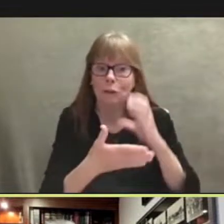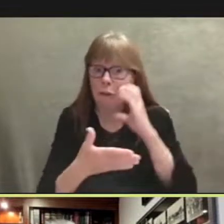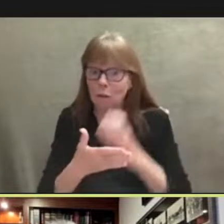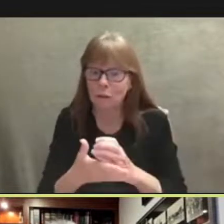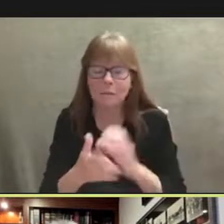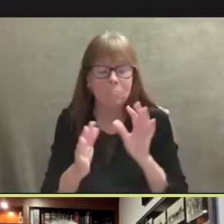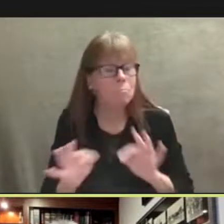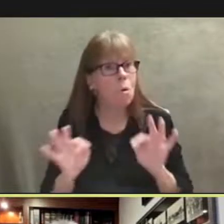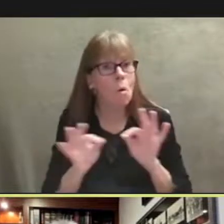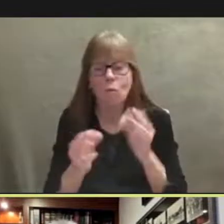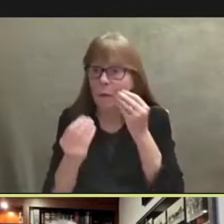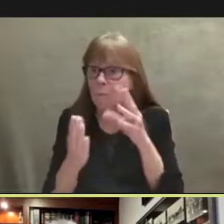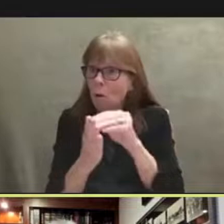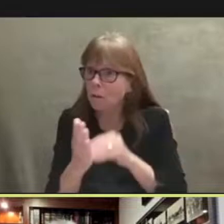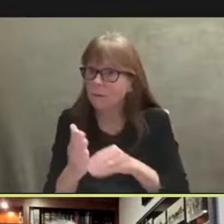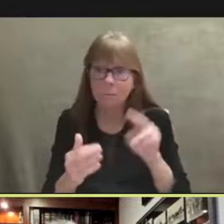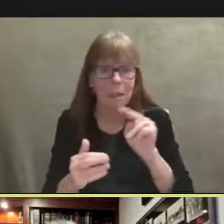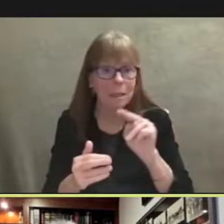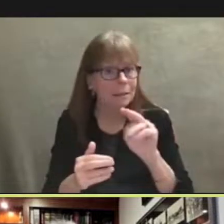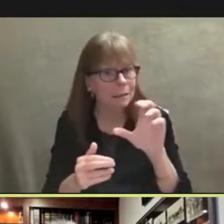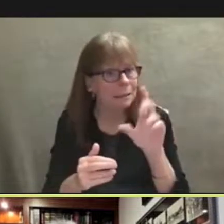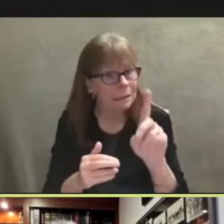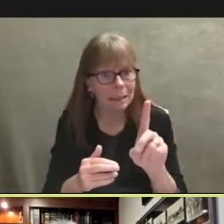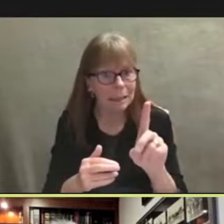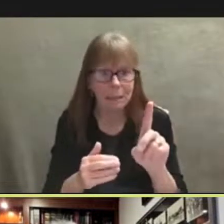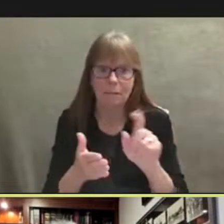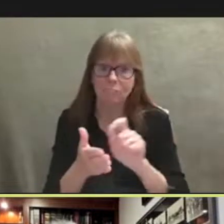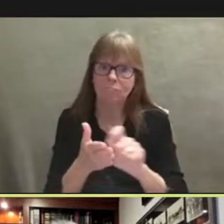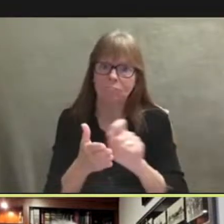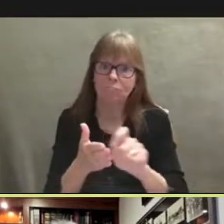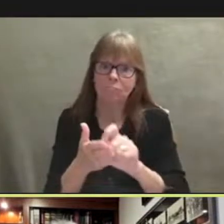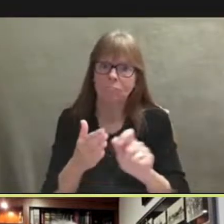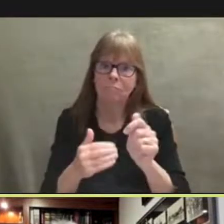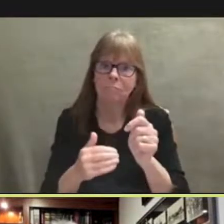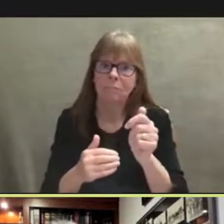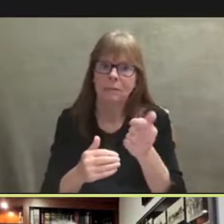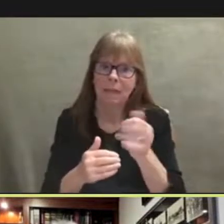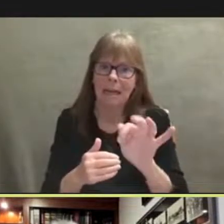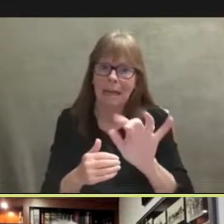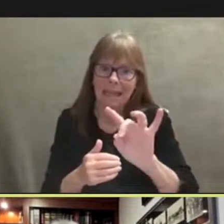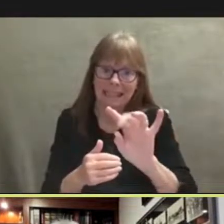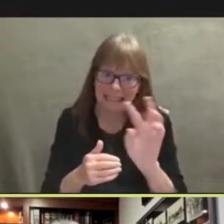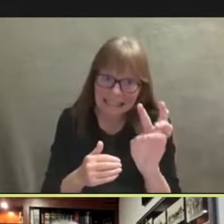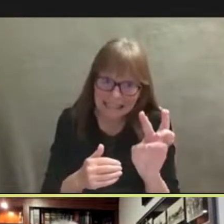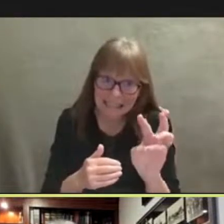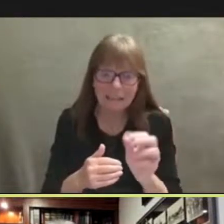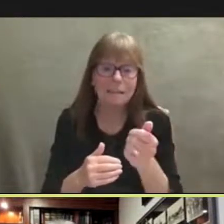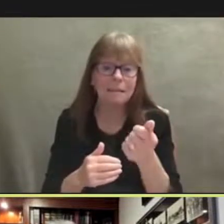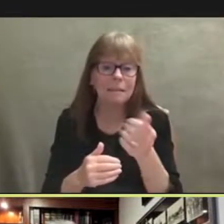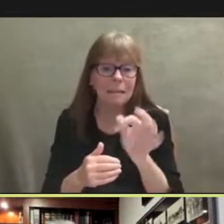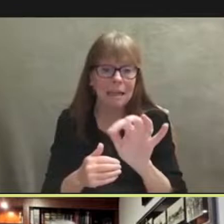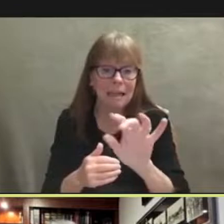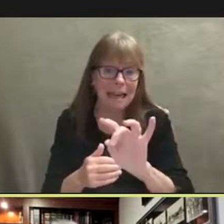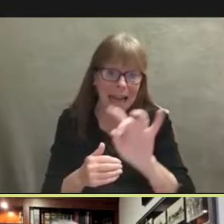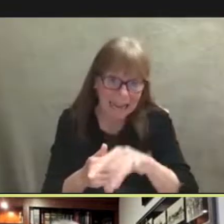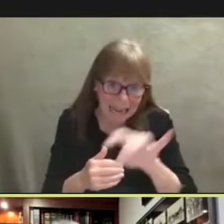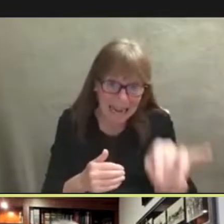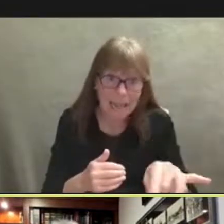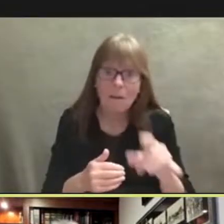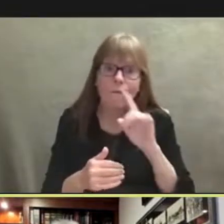Council on Disability, authored in 1986 and 1988: “Toward Independence” and “On the Threshold of